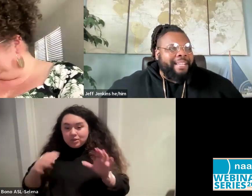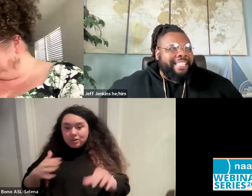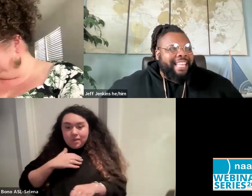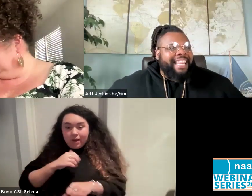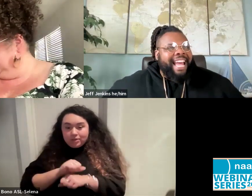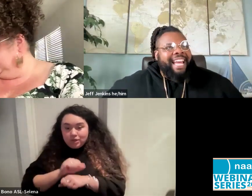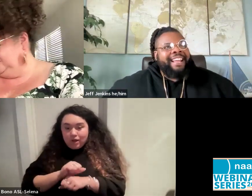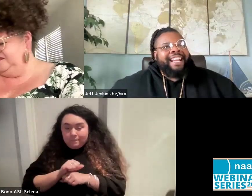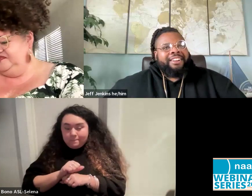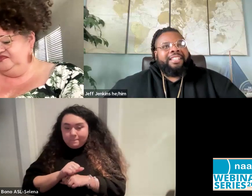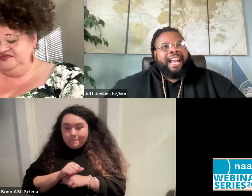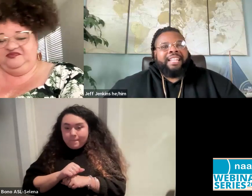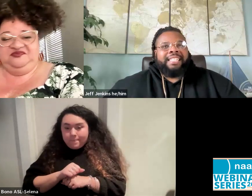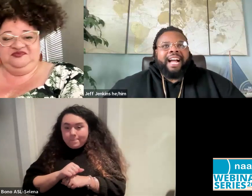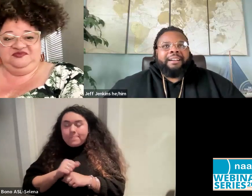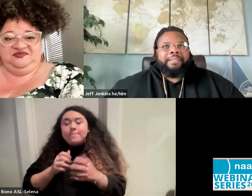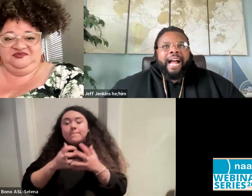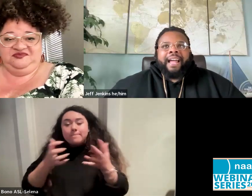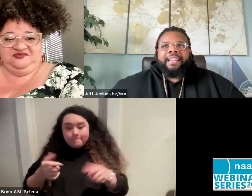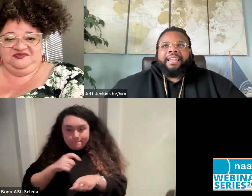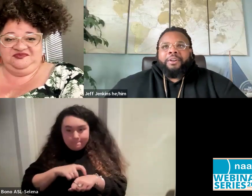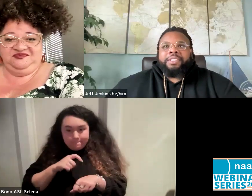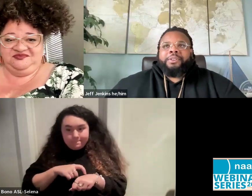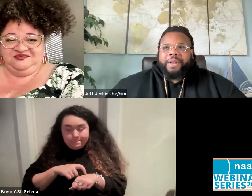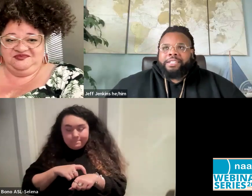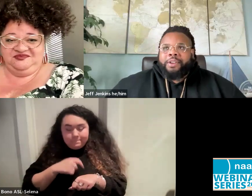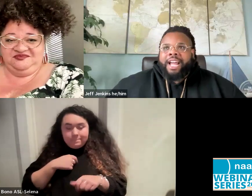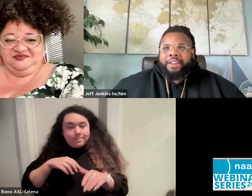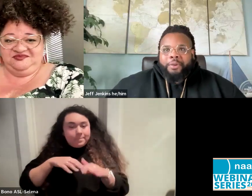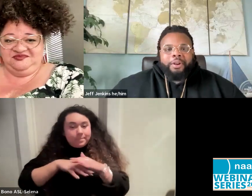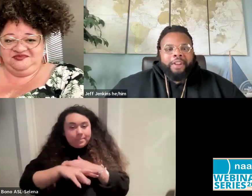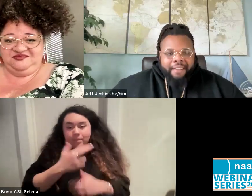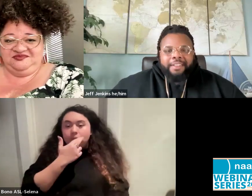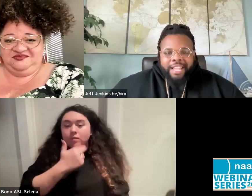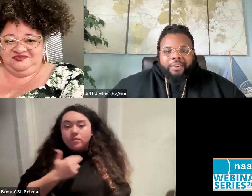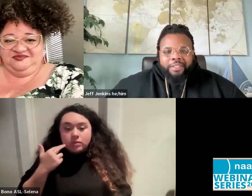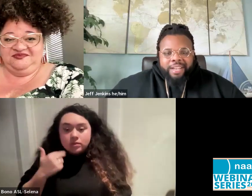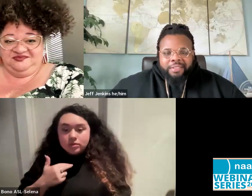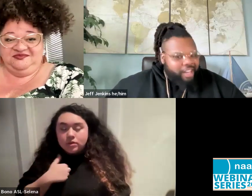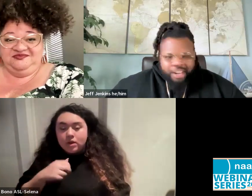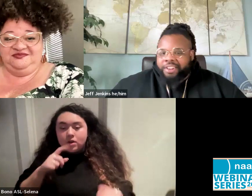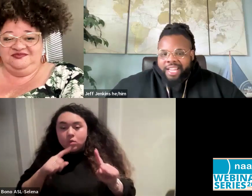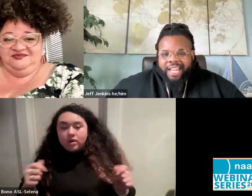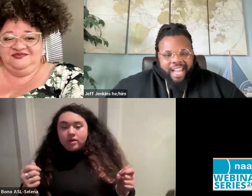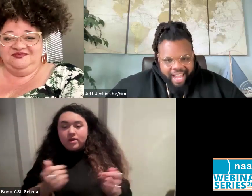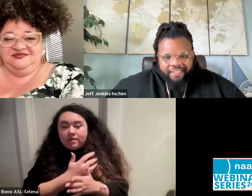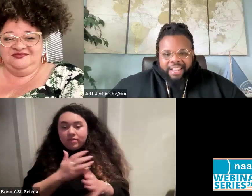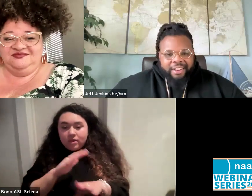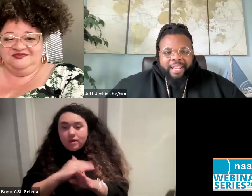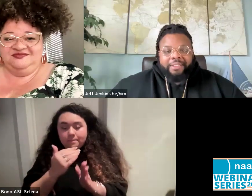is that there's a lot of times I could go into a restaurant and order everything, all the meat literally everything already,